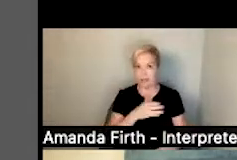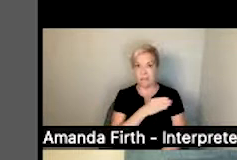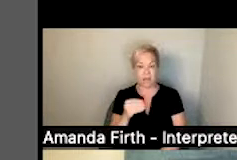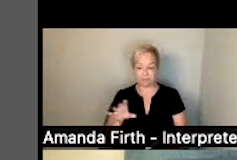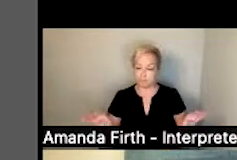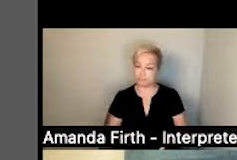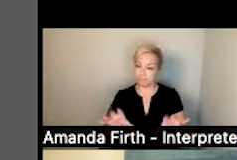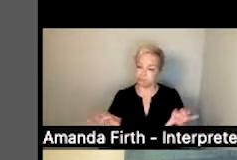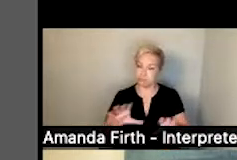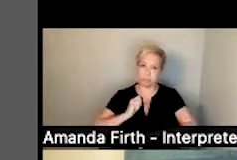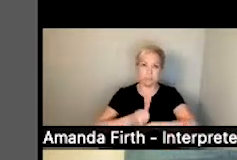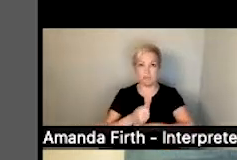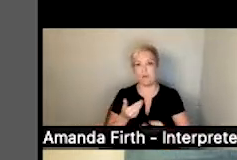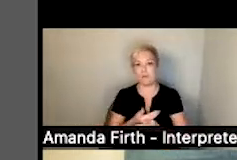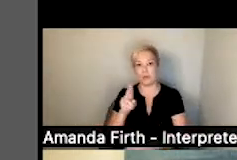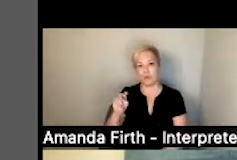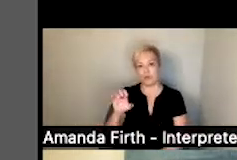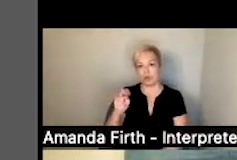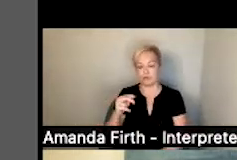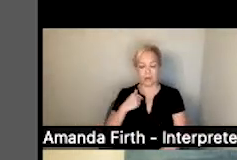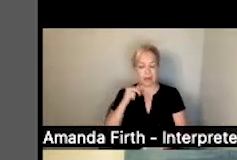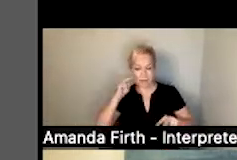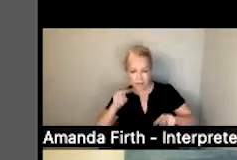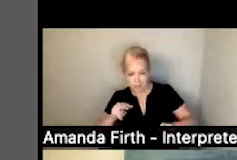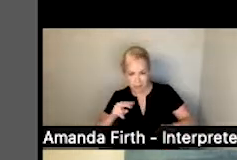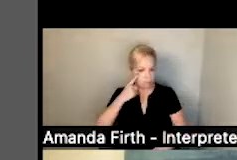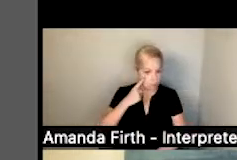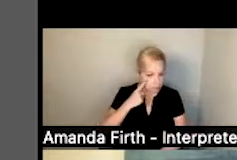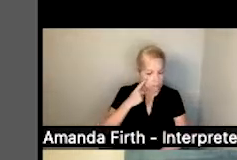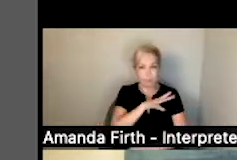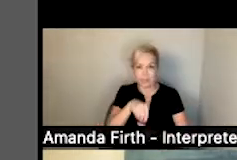in this wave of museum unionization and of an increasingly empowered labor movement.